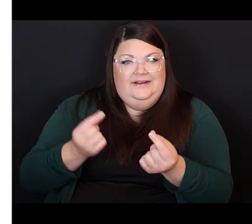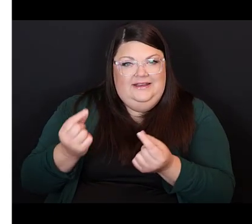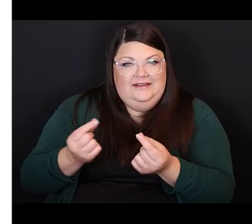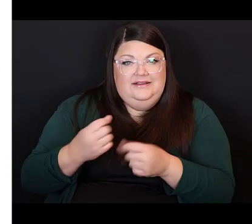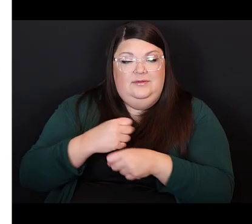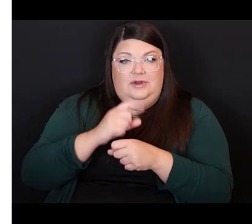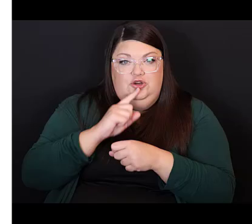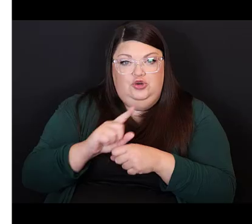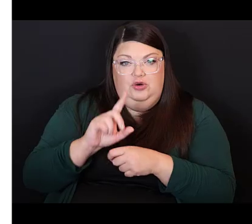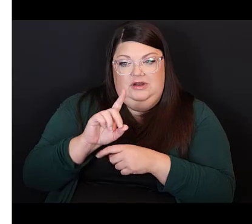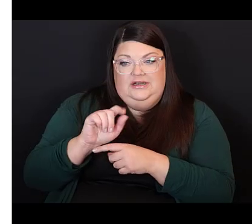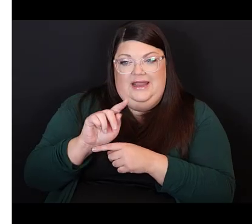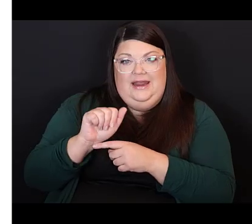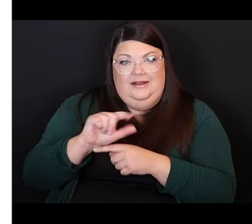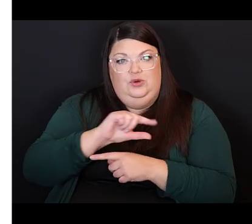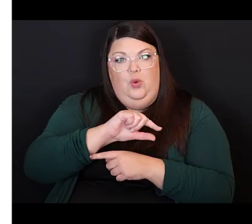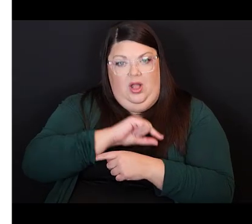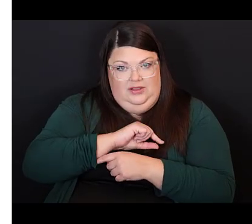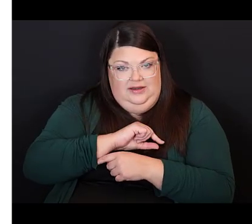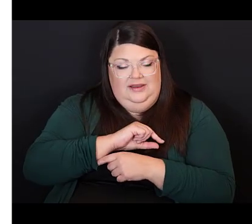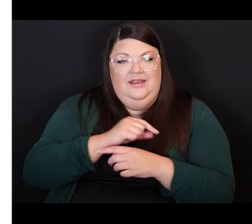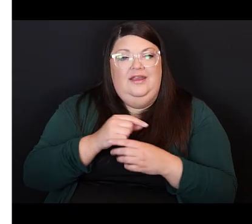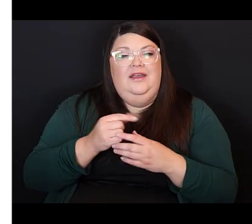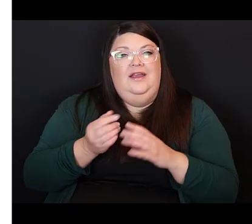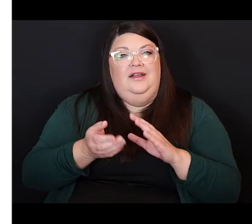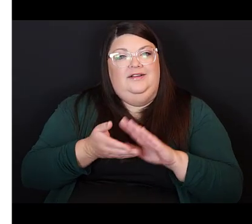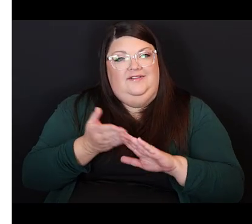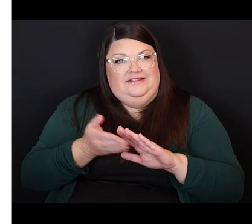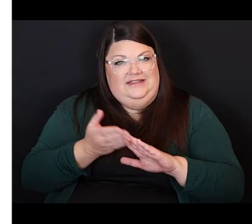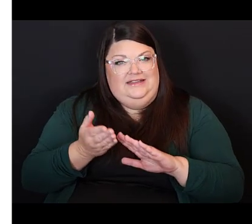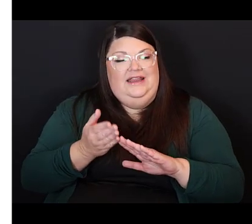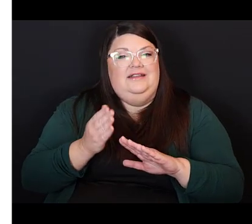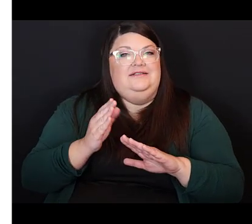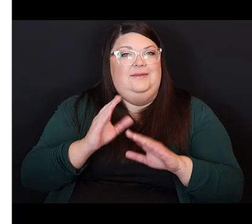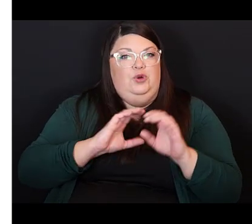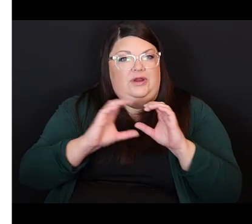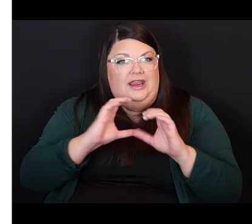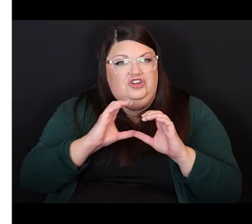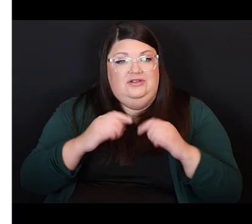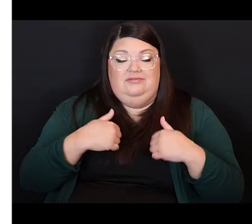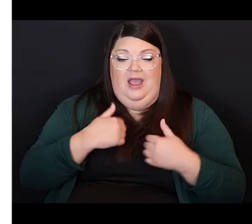ensures data quality, and facilitates communication. I help guide decisions